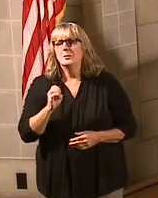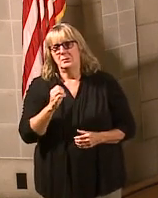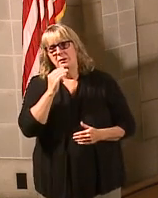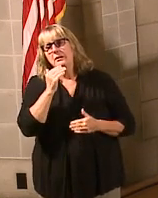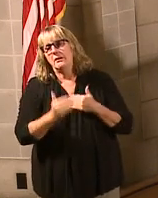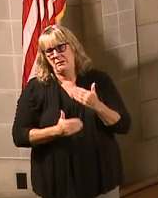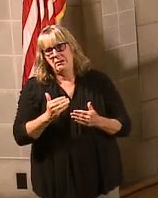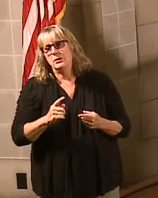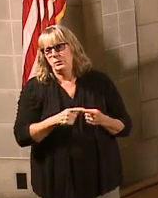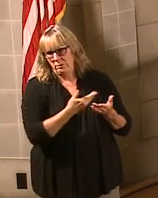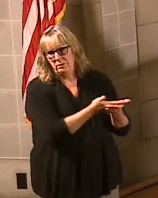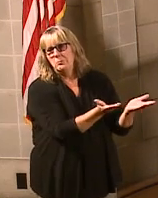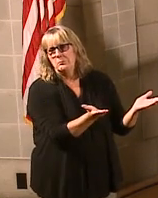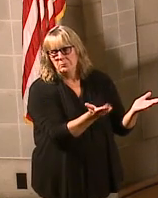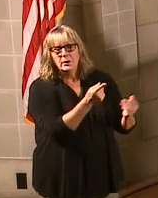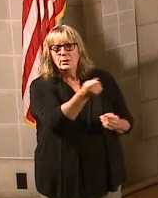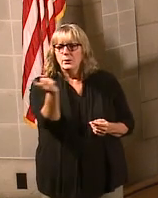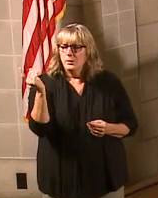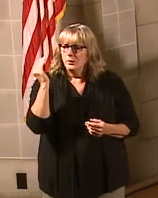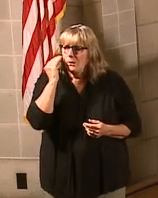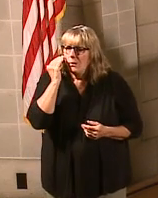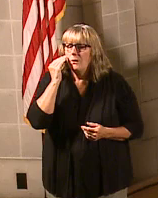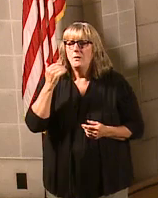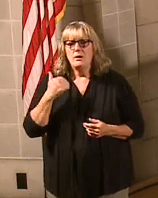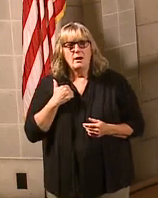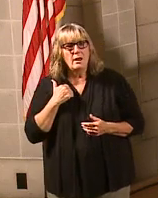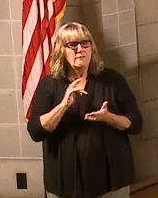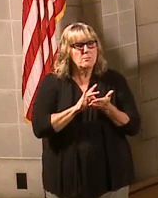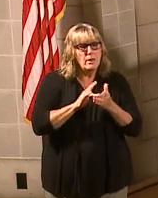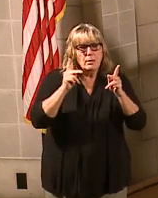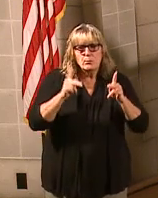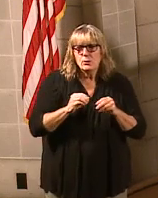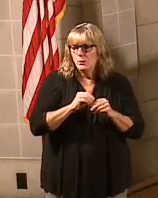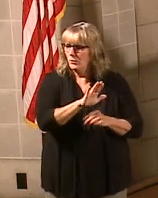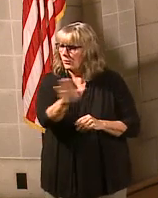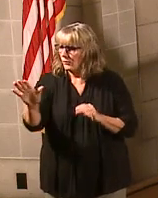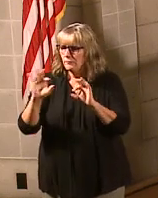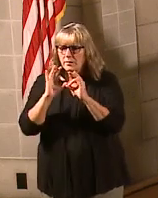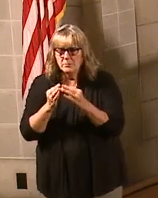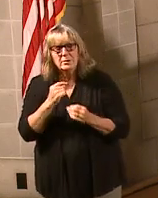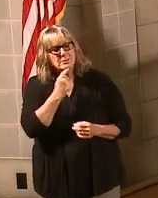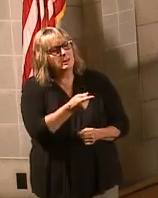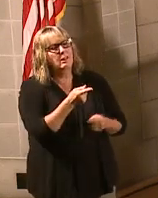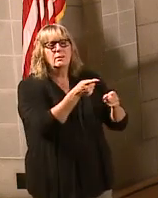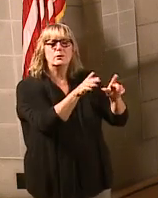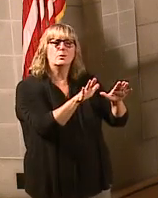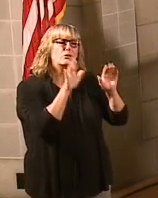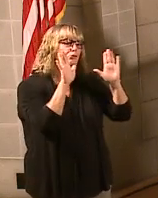THINGS THAT YOU CAN DO FOR YOUR